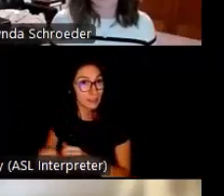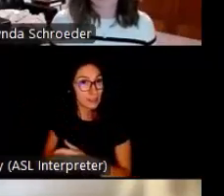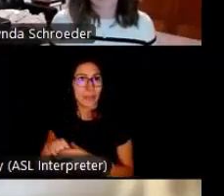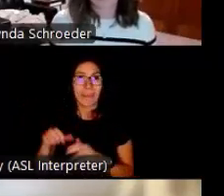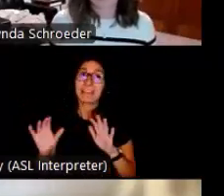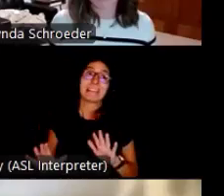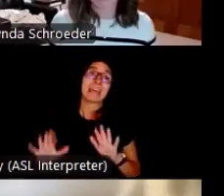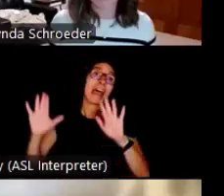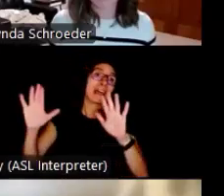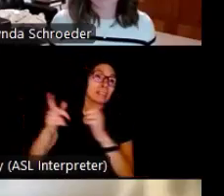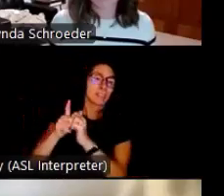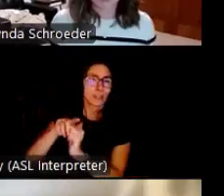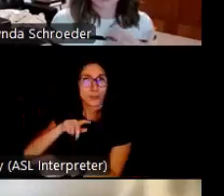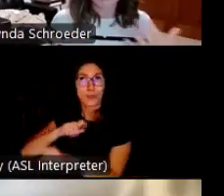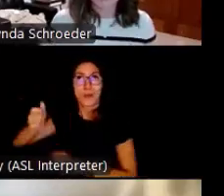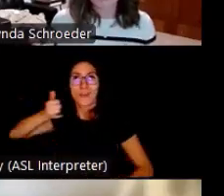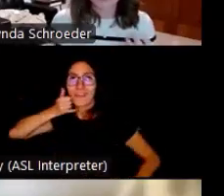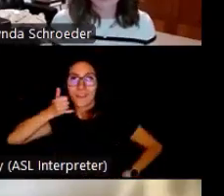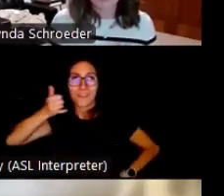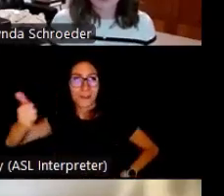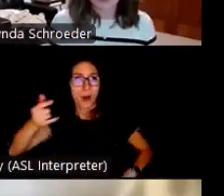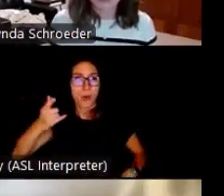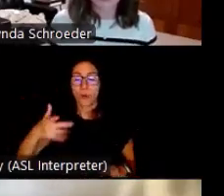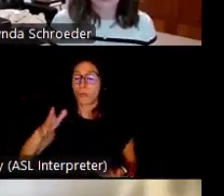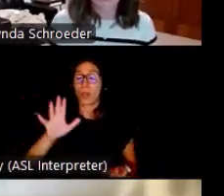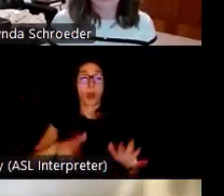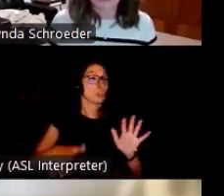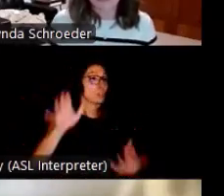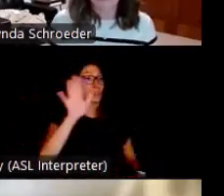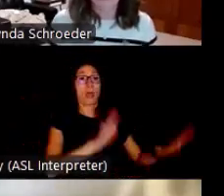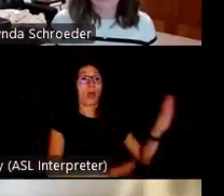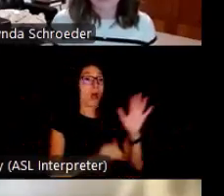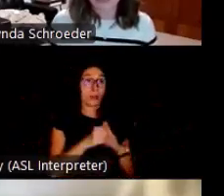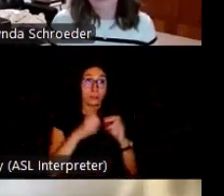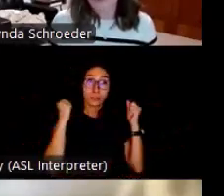in digital communication and email and invitation.